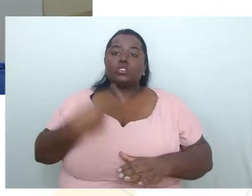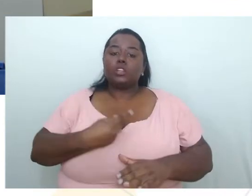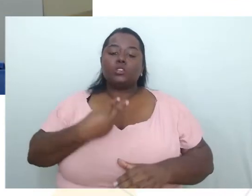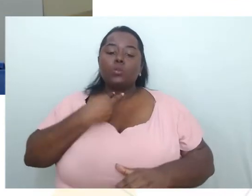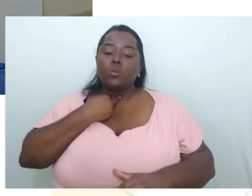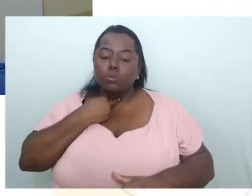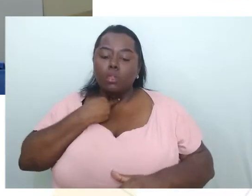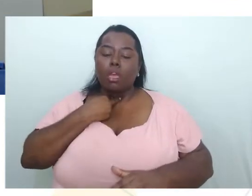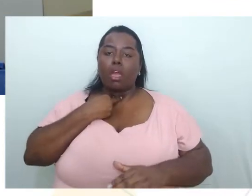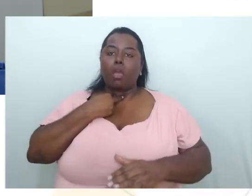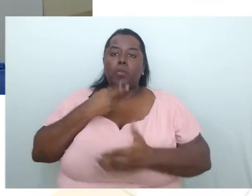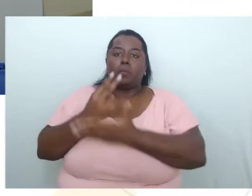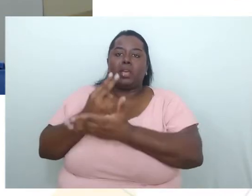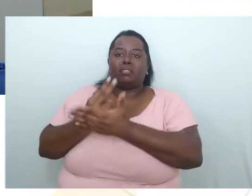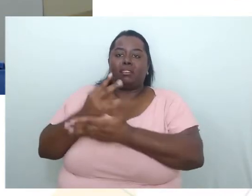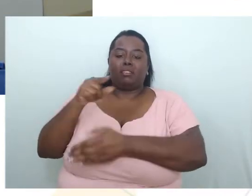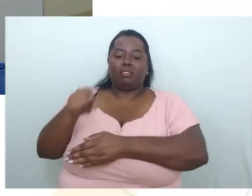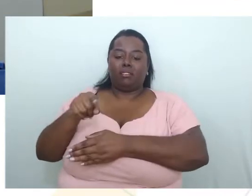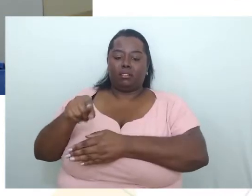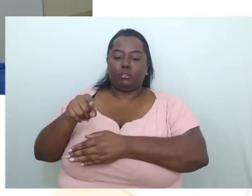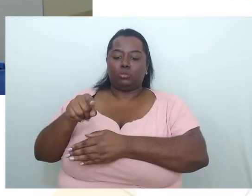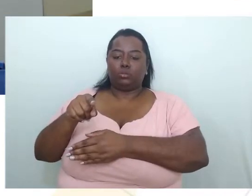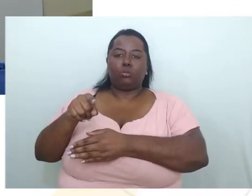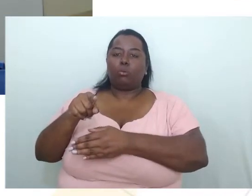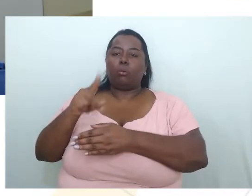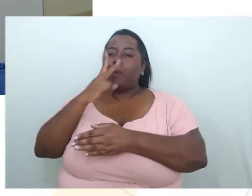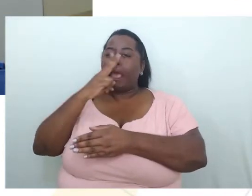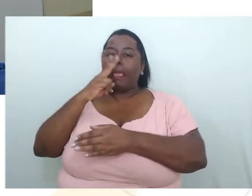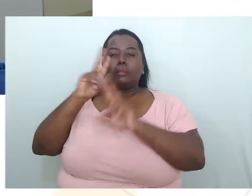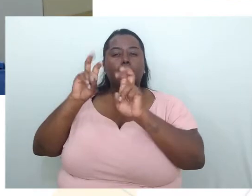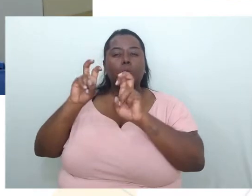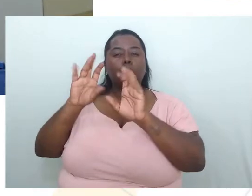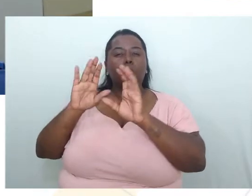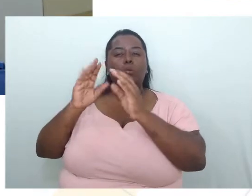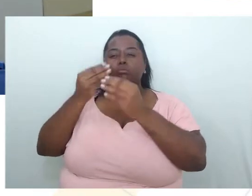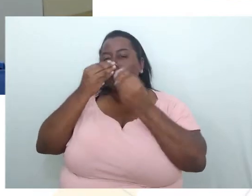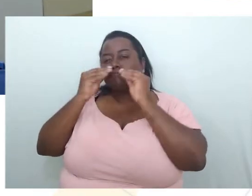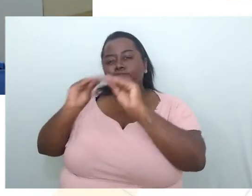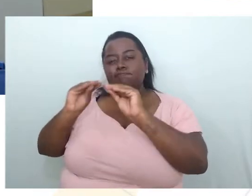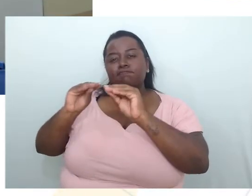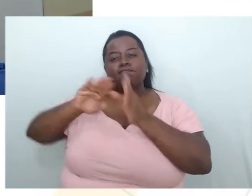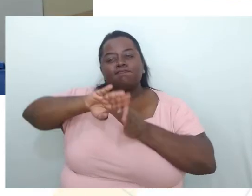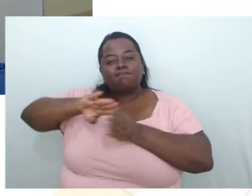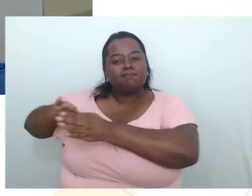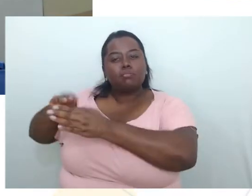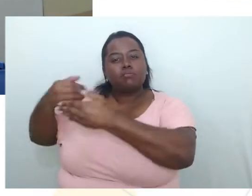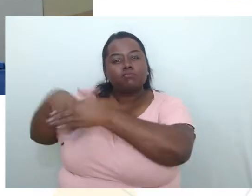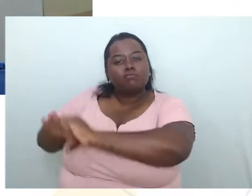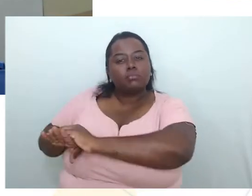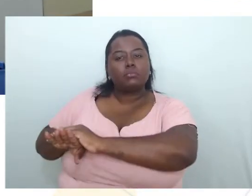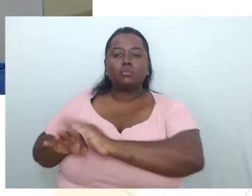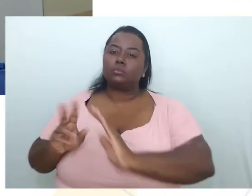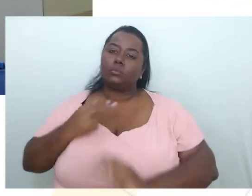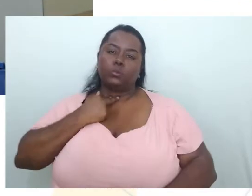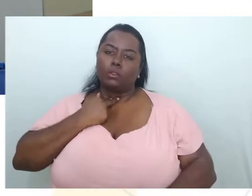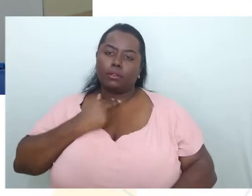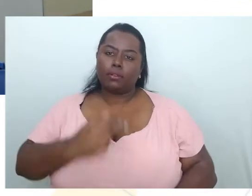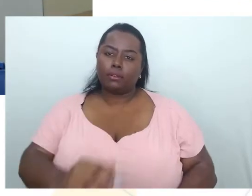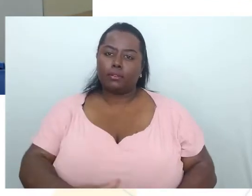that wrapped under cover and accessible only to the